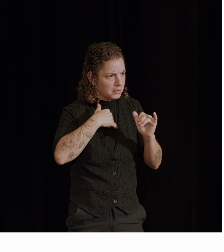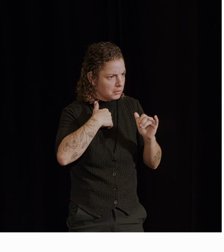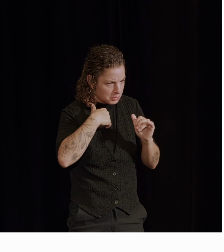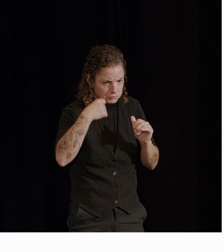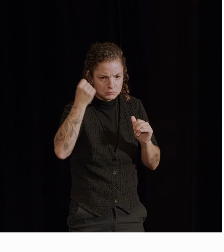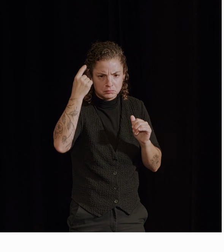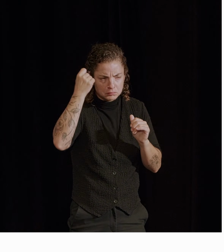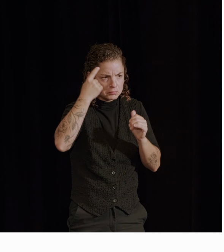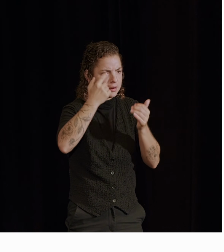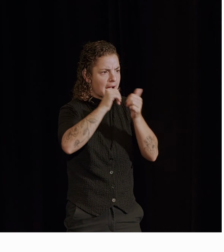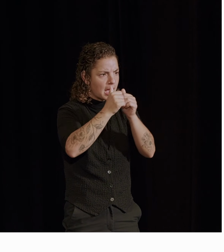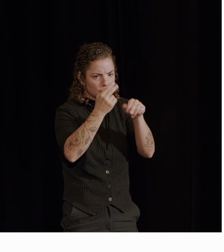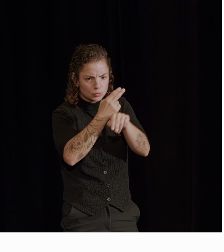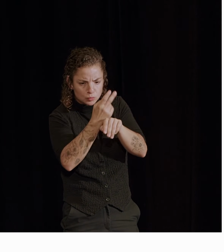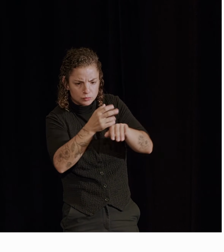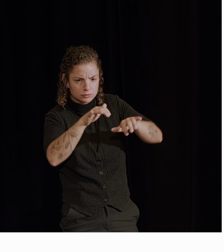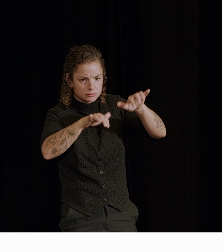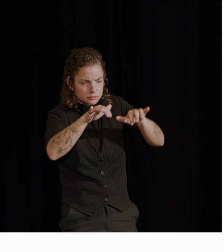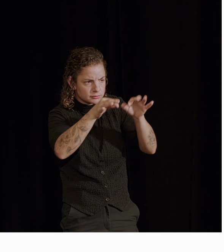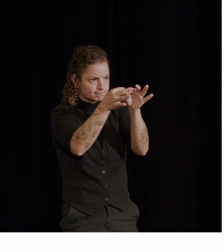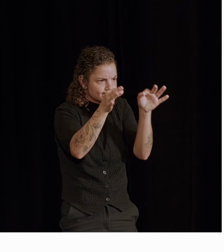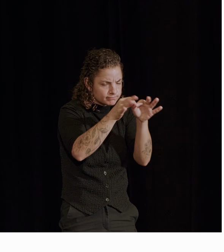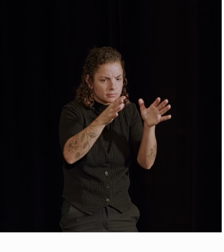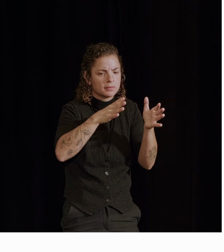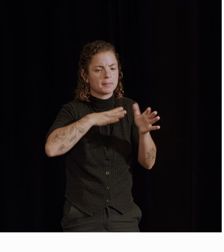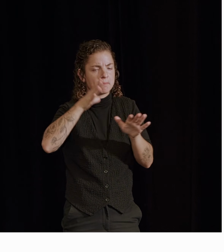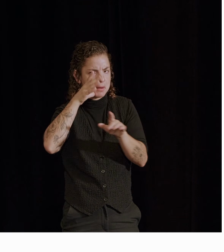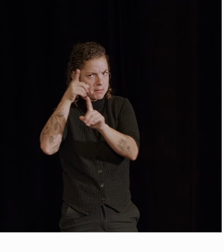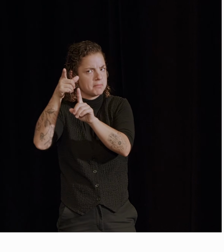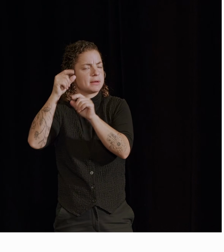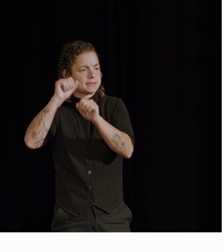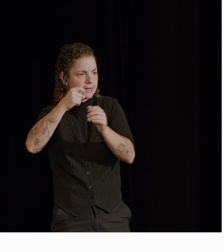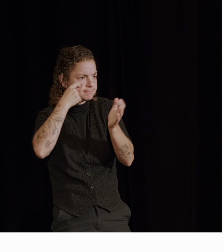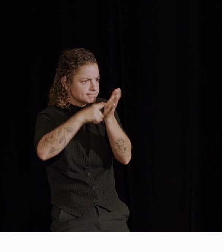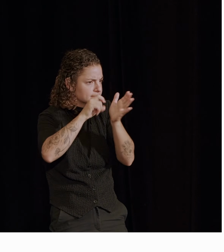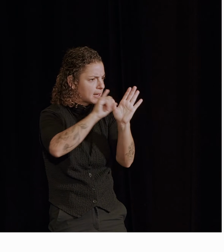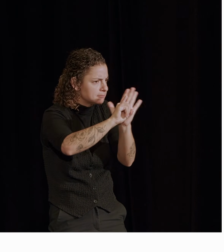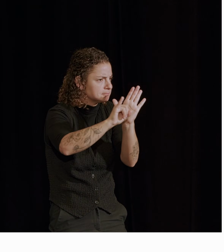And even though when graphical user interfaces first came out,